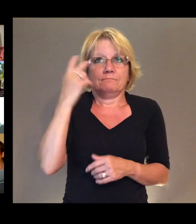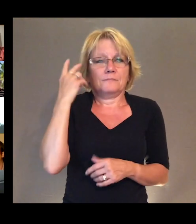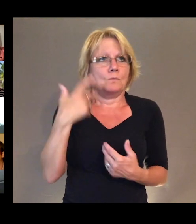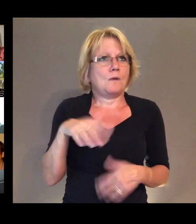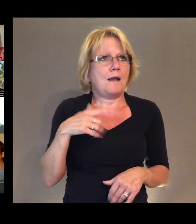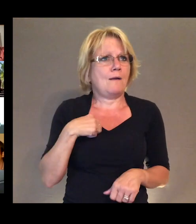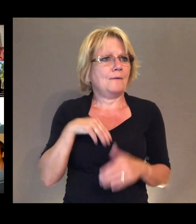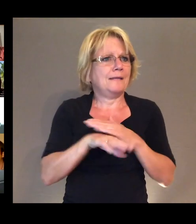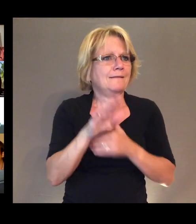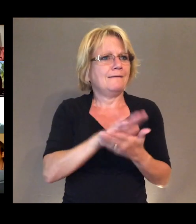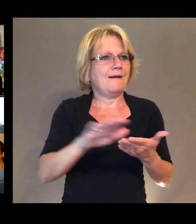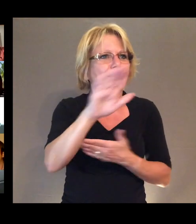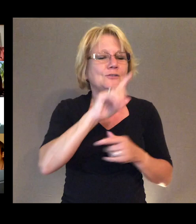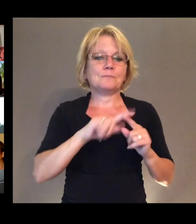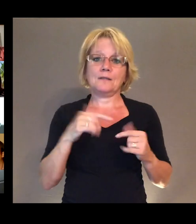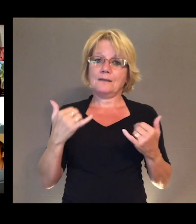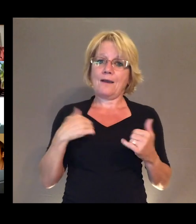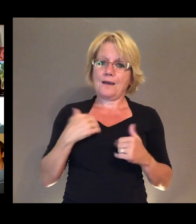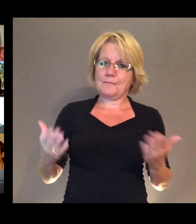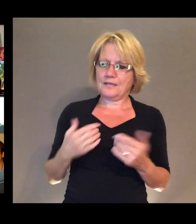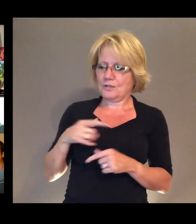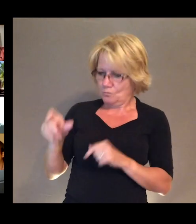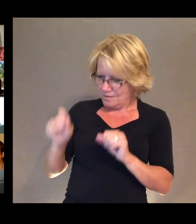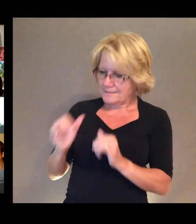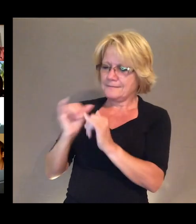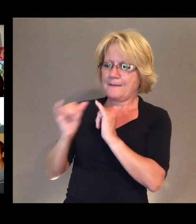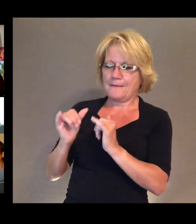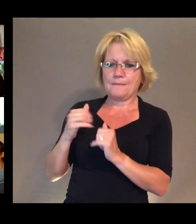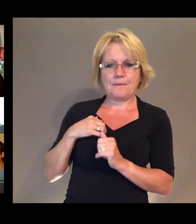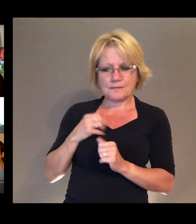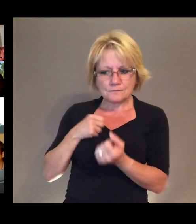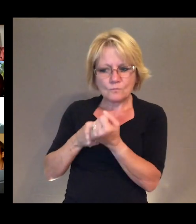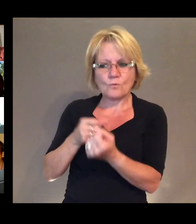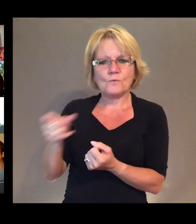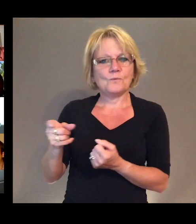So if I can do it that they can do it. And that that I'm there to support them. So I just wanna encourage all of you